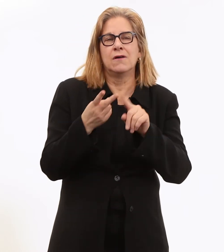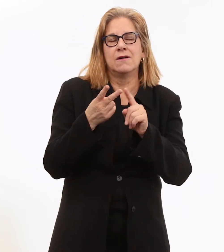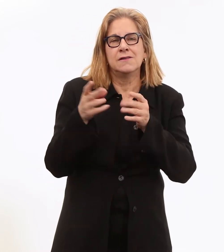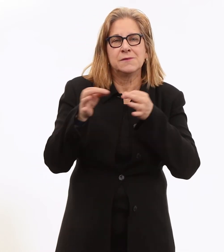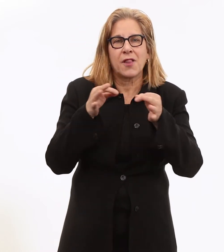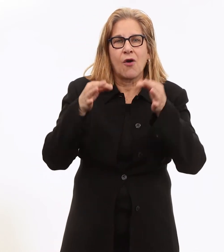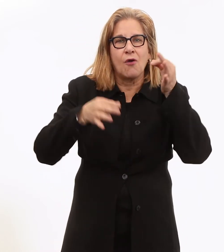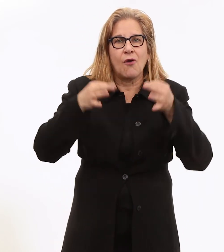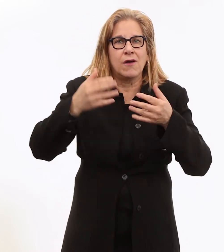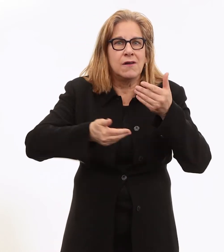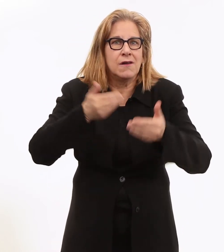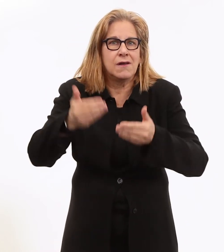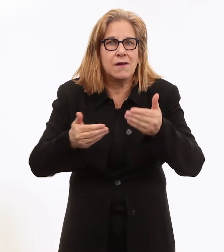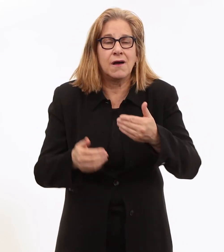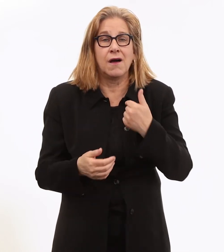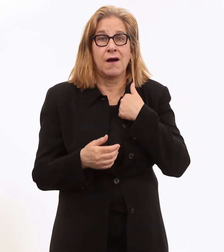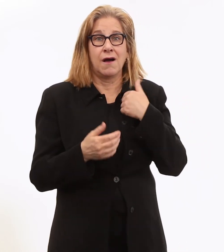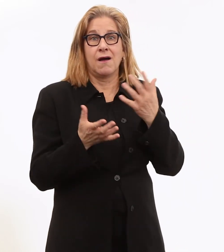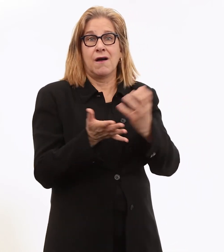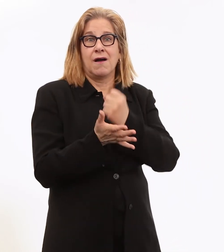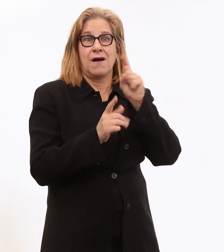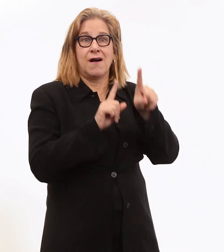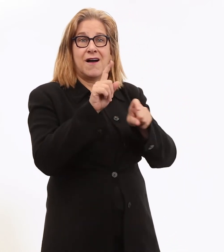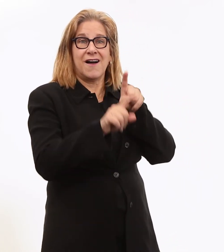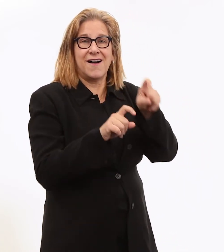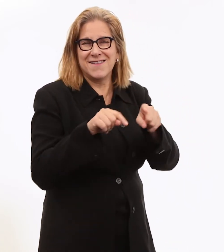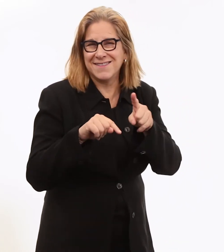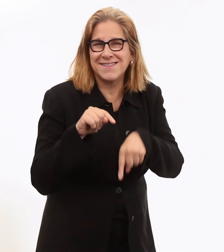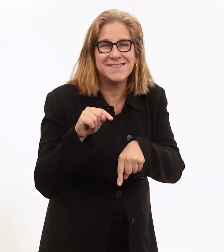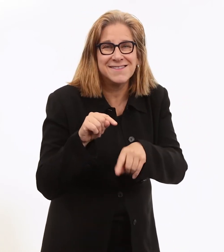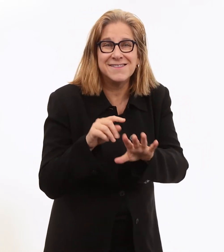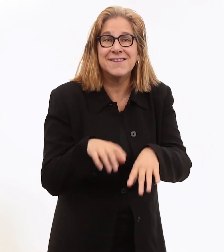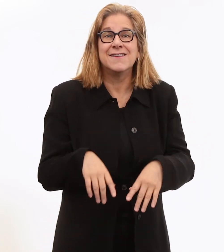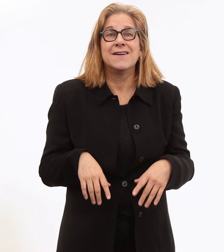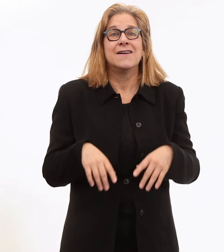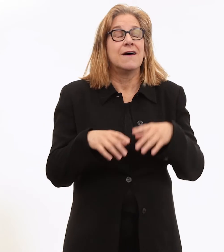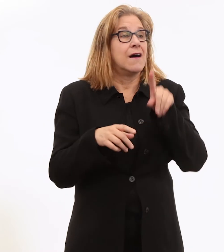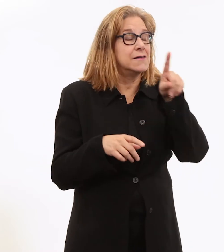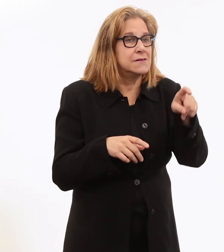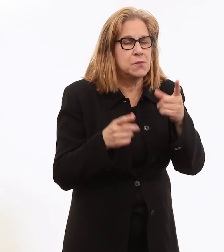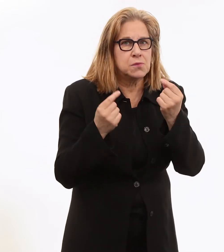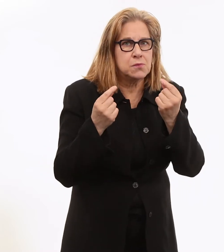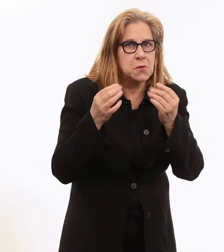Do not ask the interpreter questions about your case. Do not ask about what will happen in court.